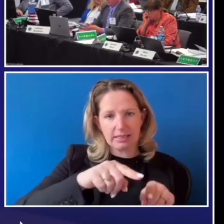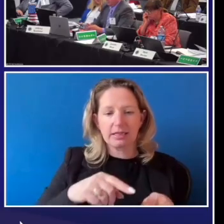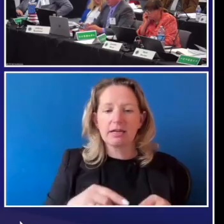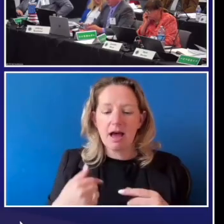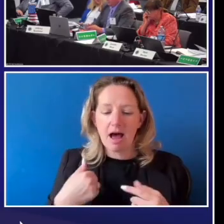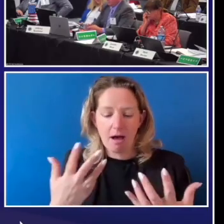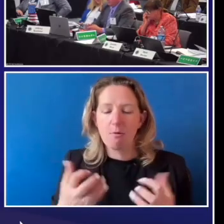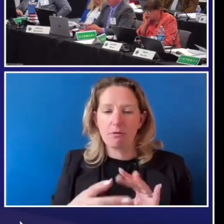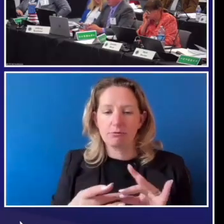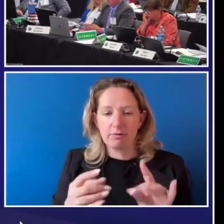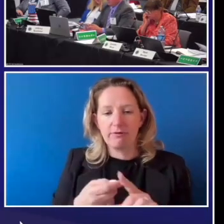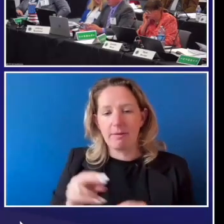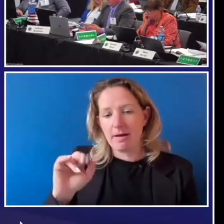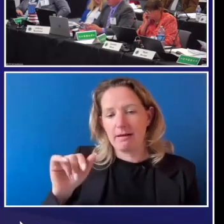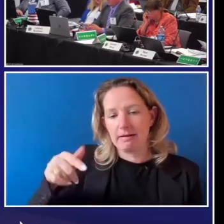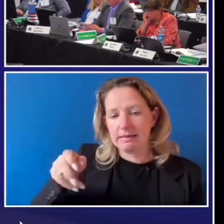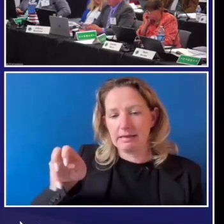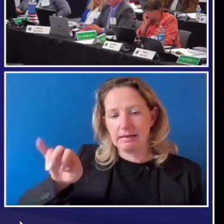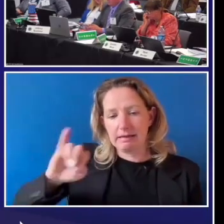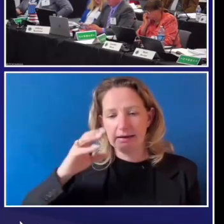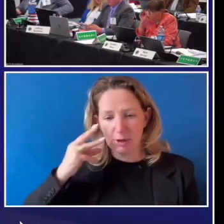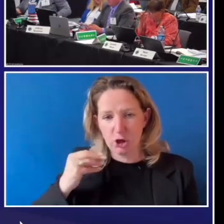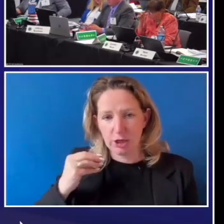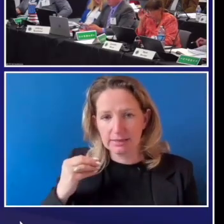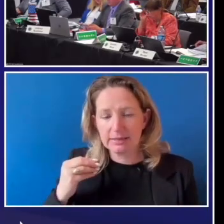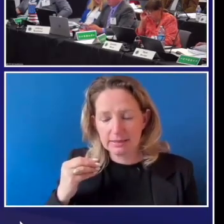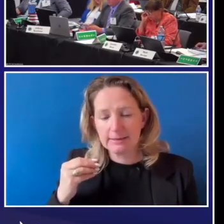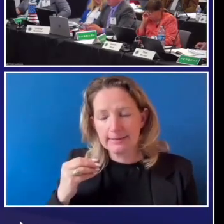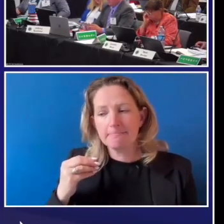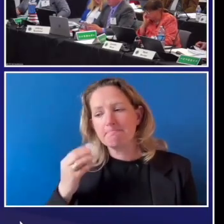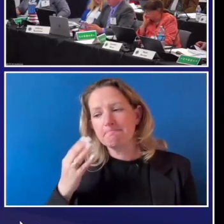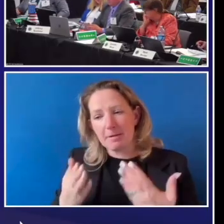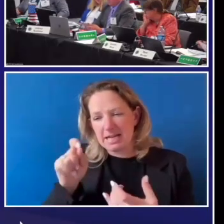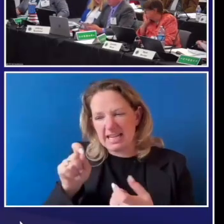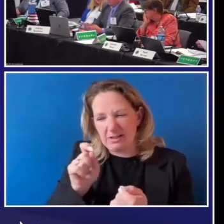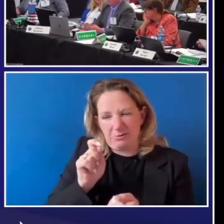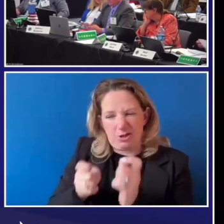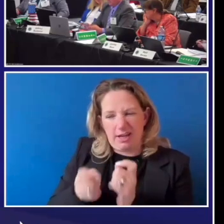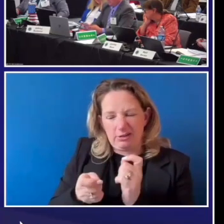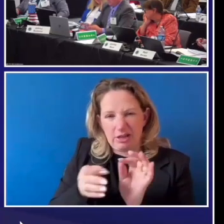I welcome, um, you know, some, might need to tweak some language, but it, it, I welcome this